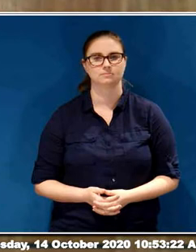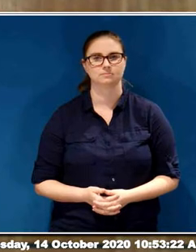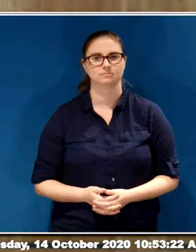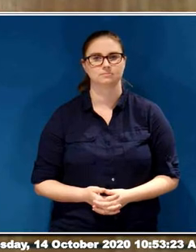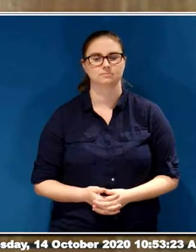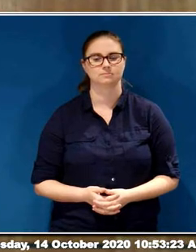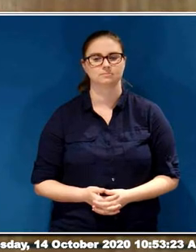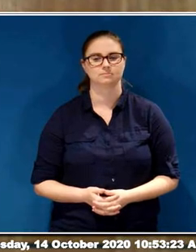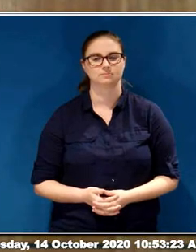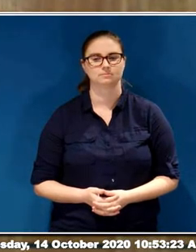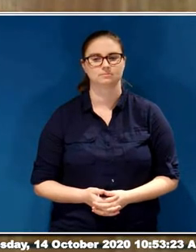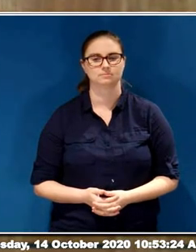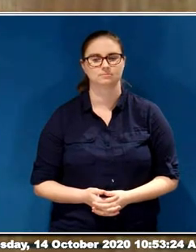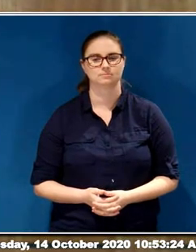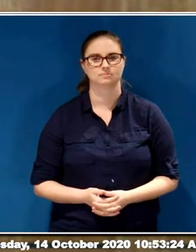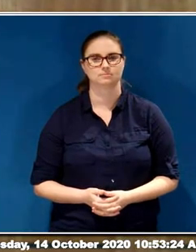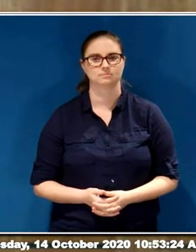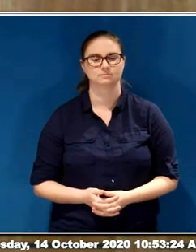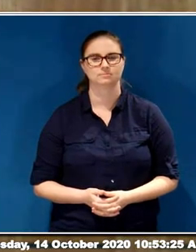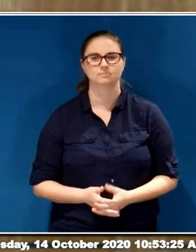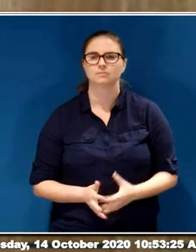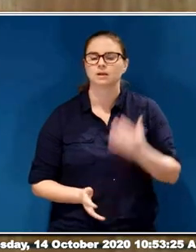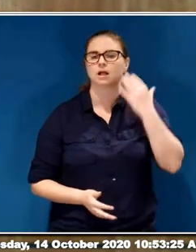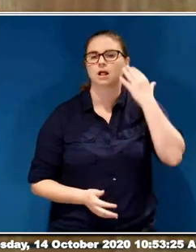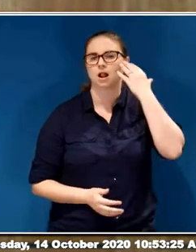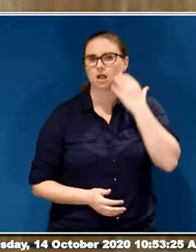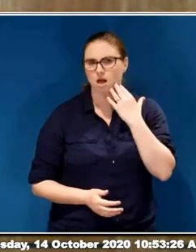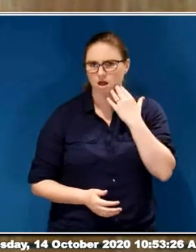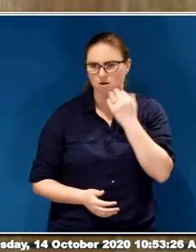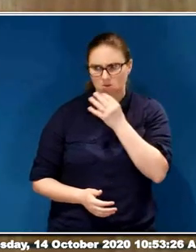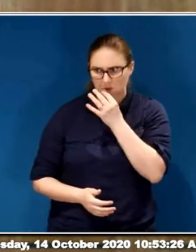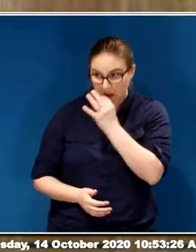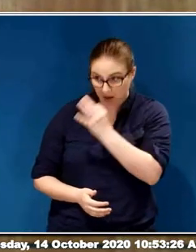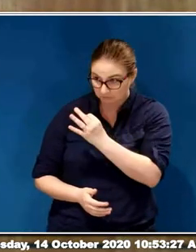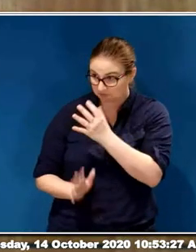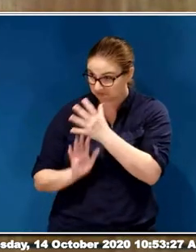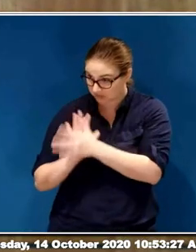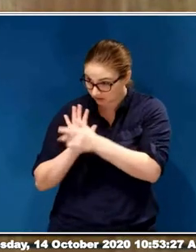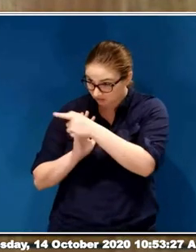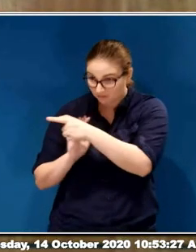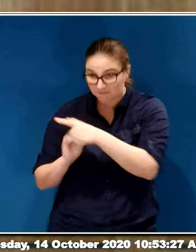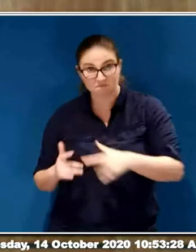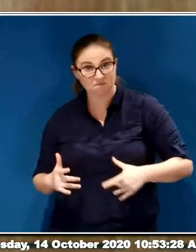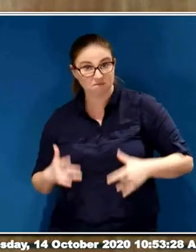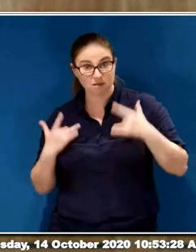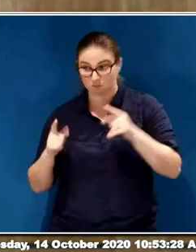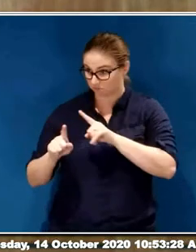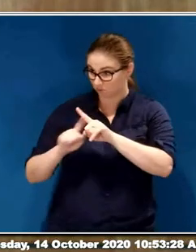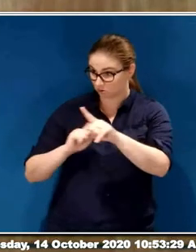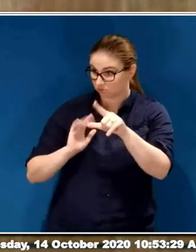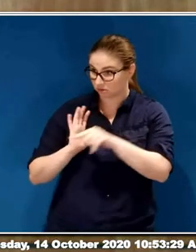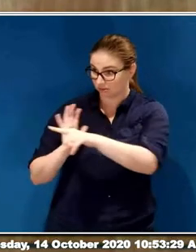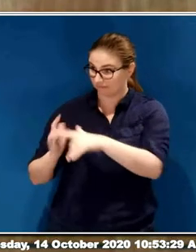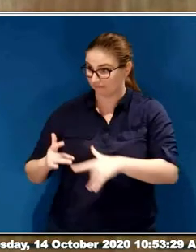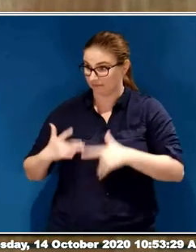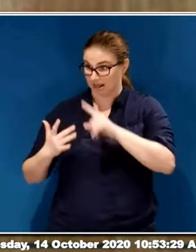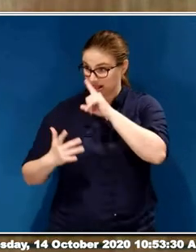So, so most of the time you felt that maybe they --- they --- you didn't feel like you could trust them? Yeah. Is that what you're saying? Mm-hm.